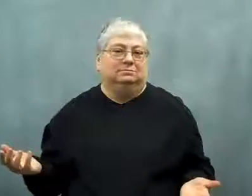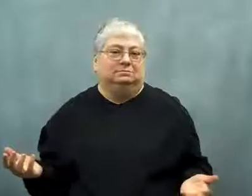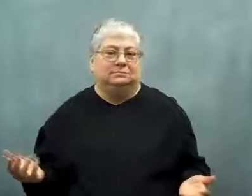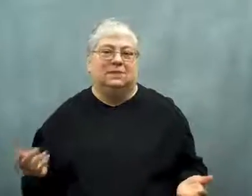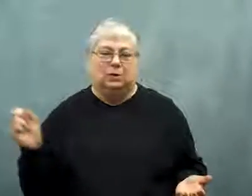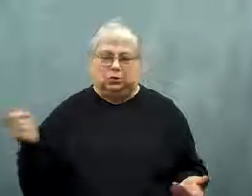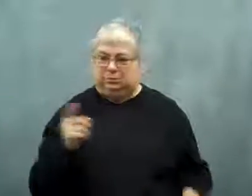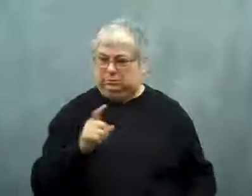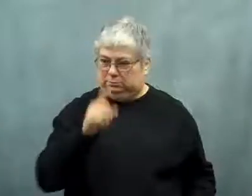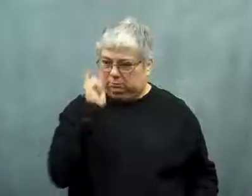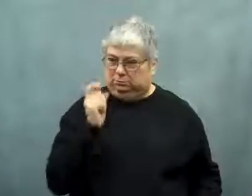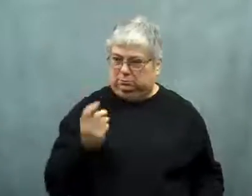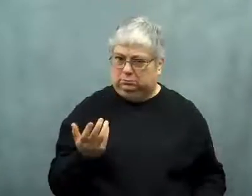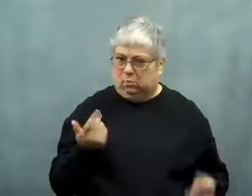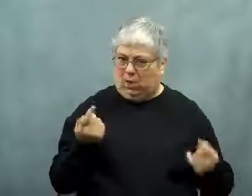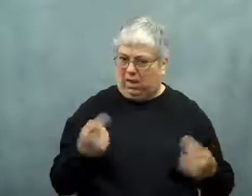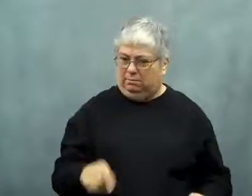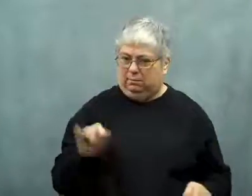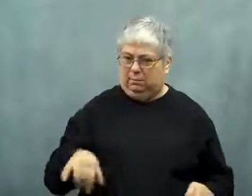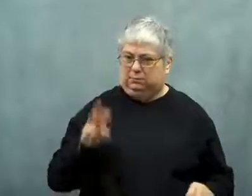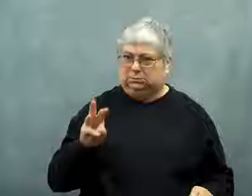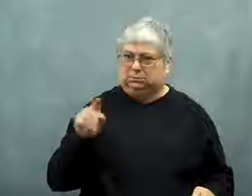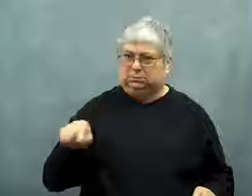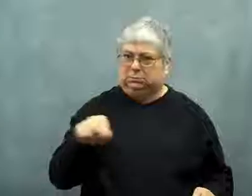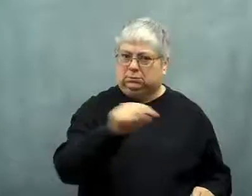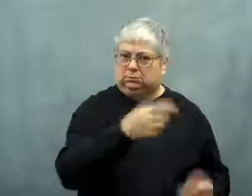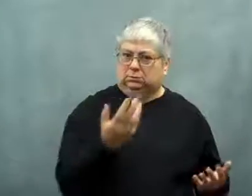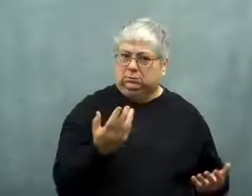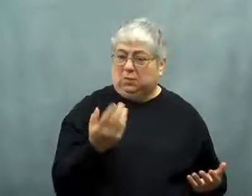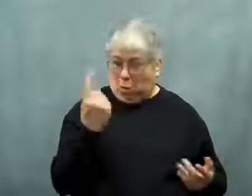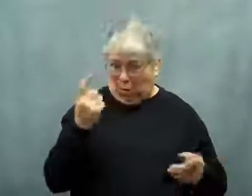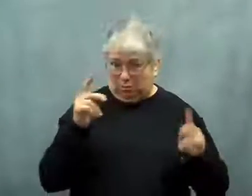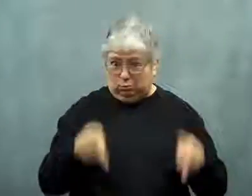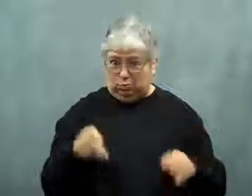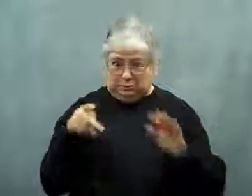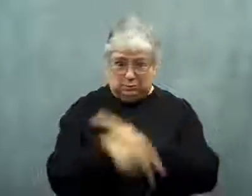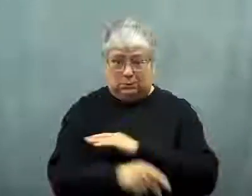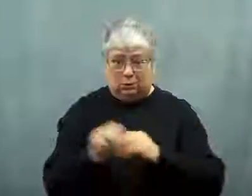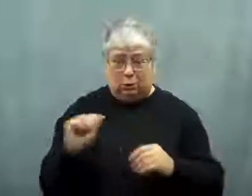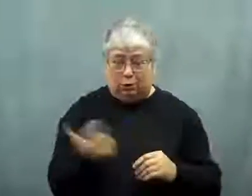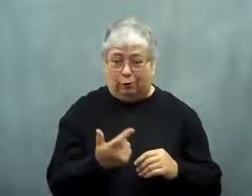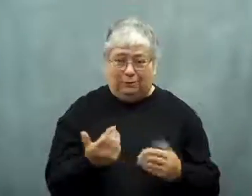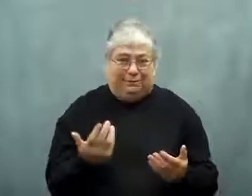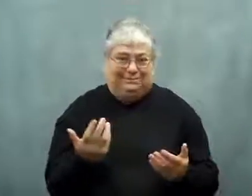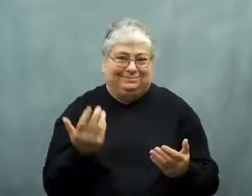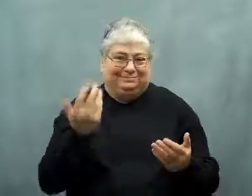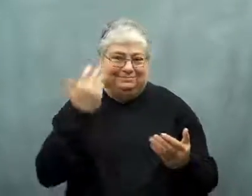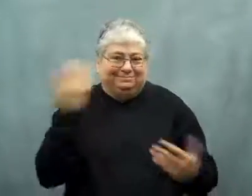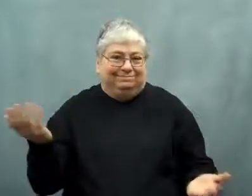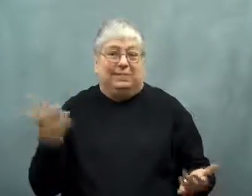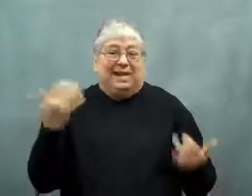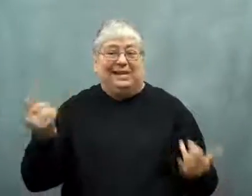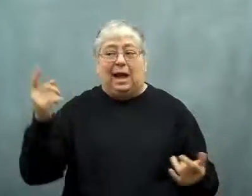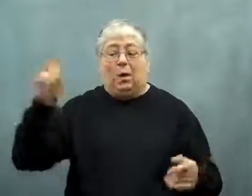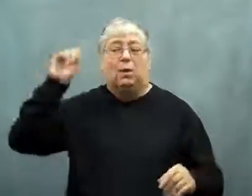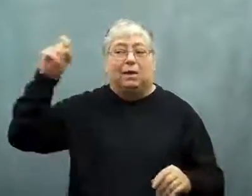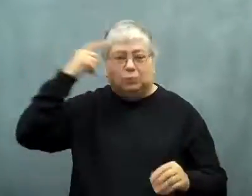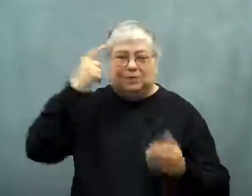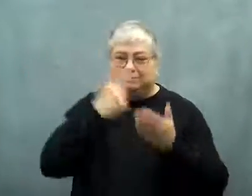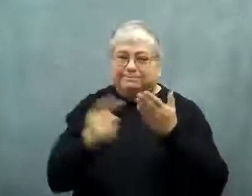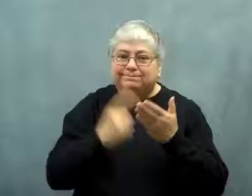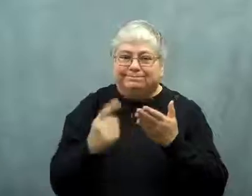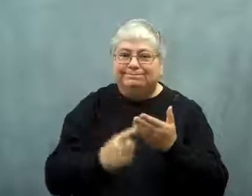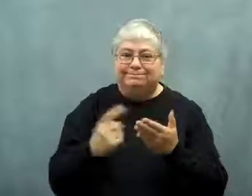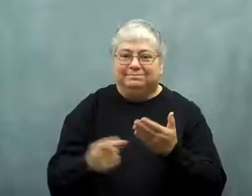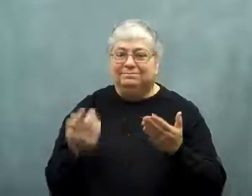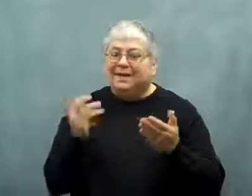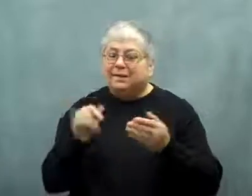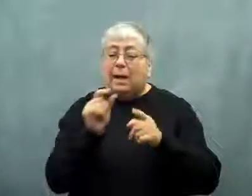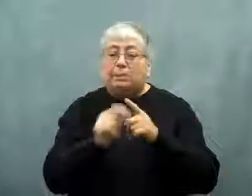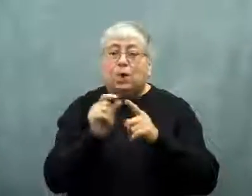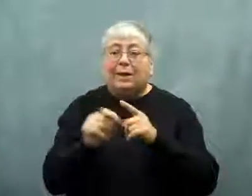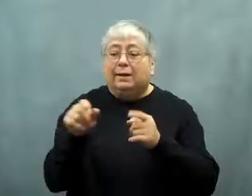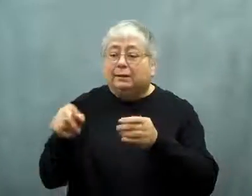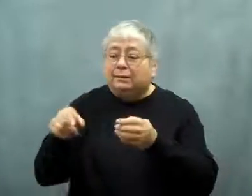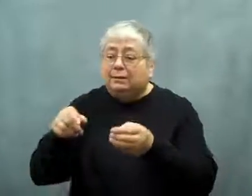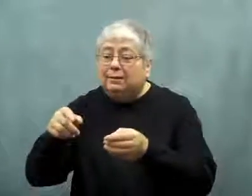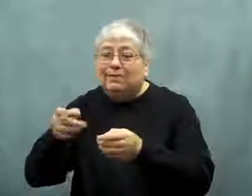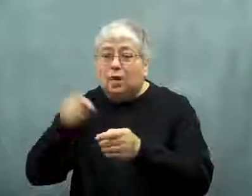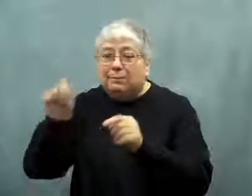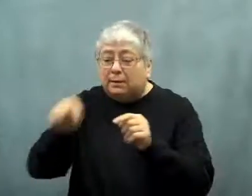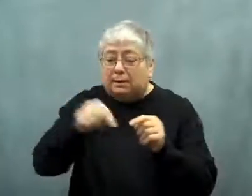It's a mystery as to what happened to these six dolphins.